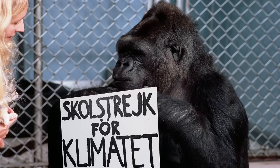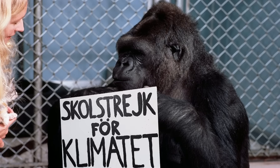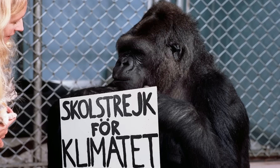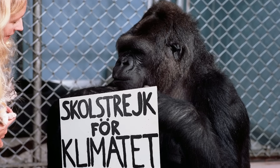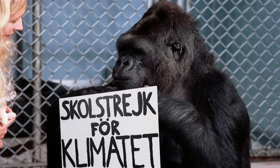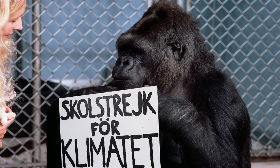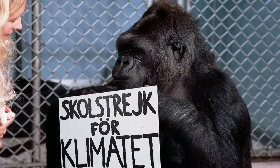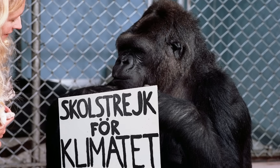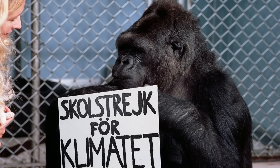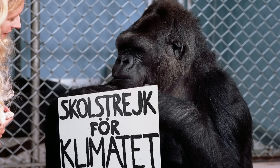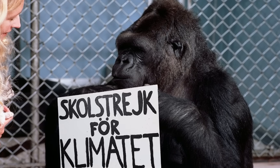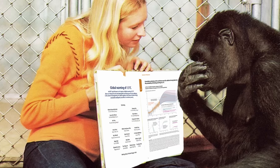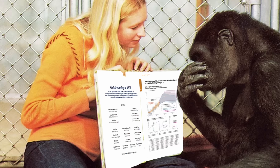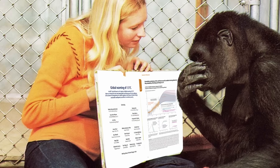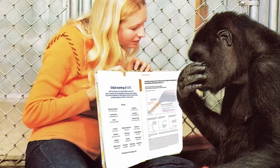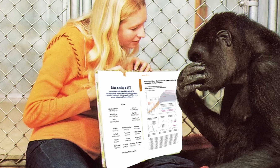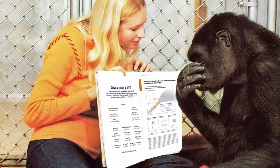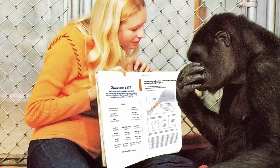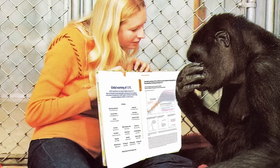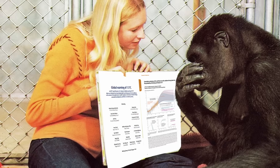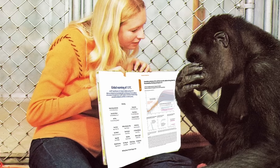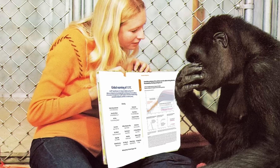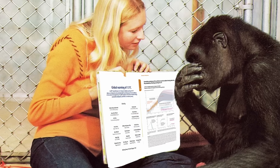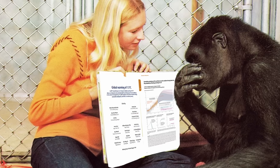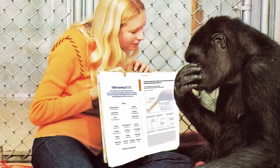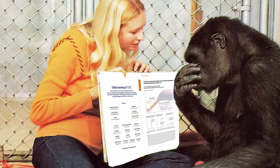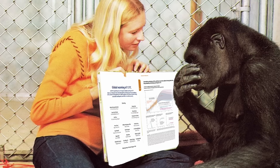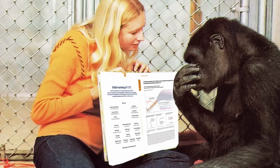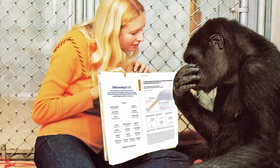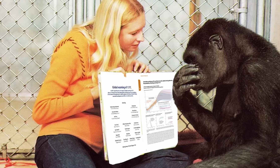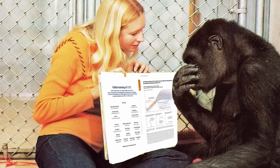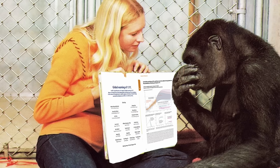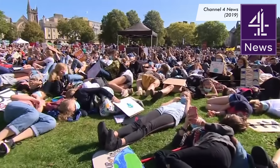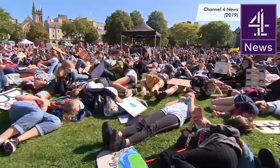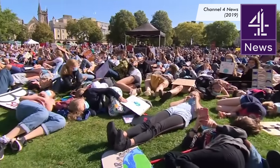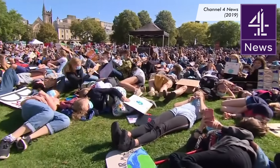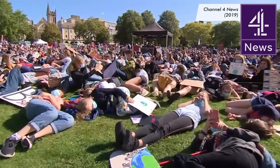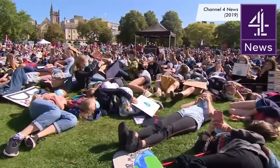Did she school strike for climate? Did, did, did Penny read her IPCC Assessment Reports? Climate change --